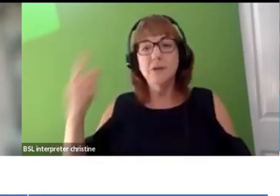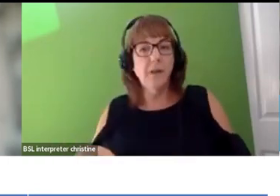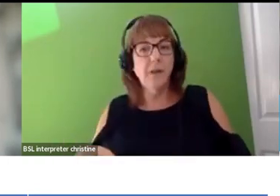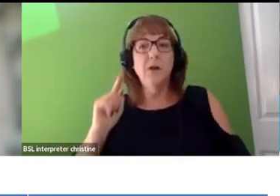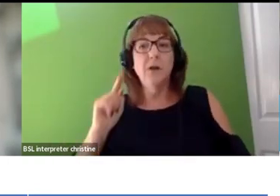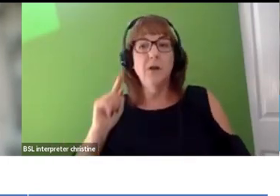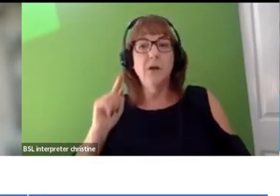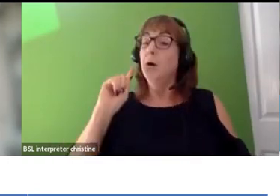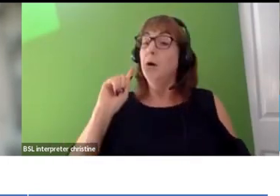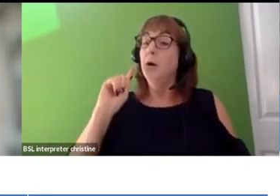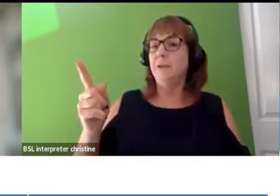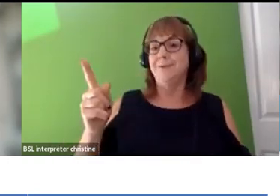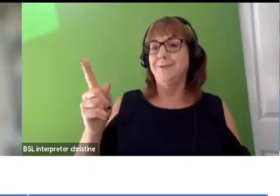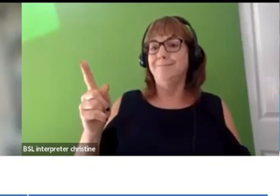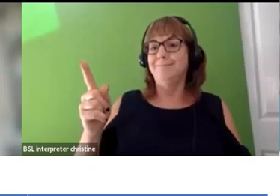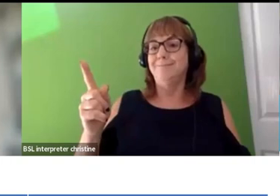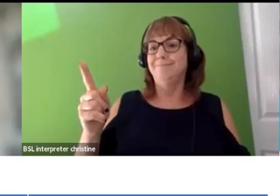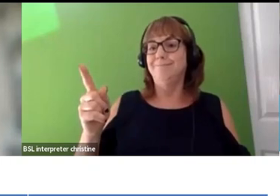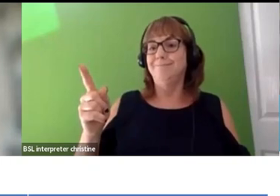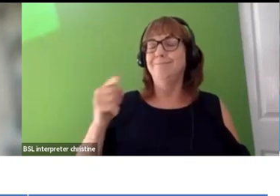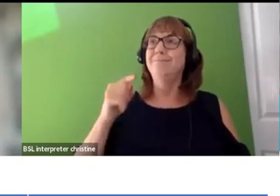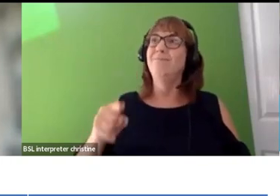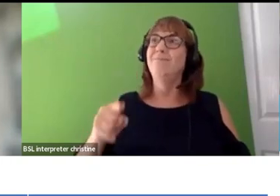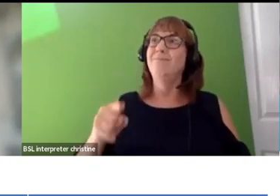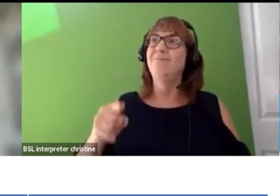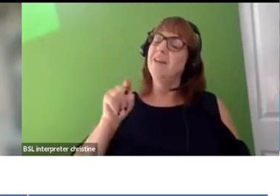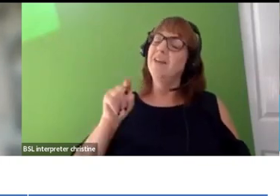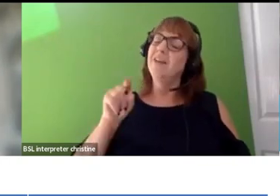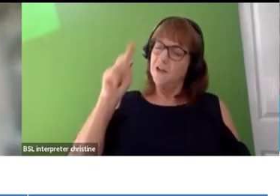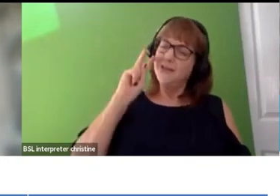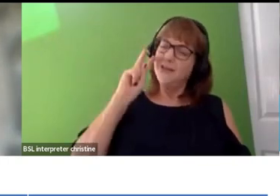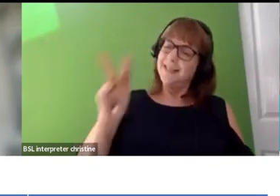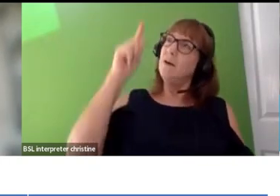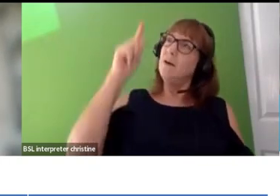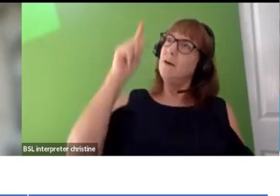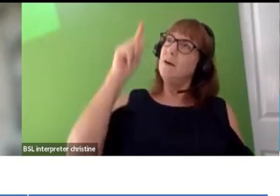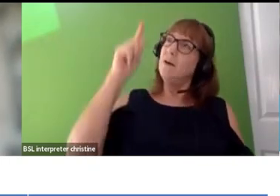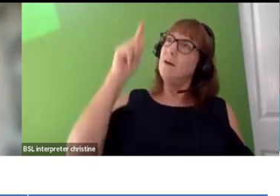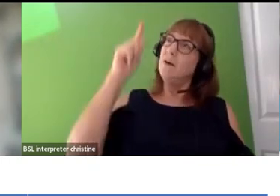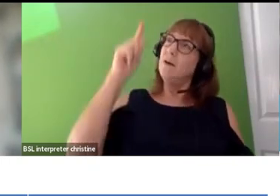amazing sense of God's presence with her wherever she went. And when you spent time with her it was